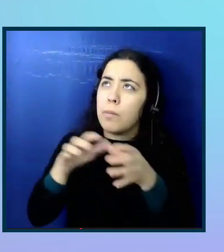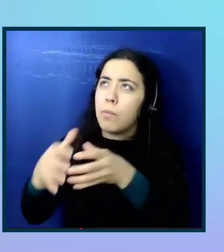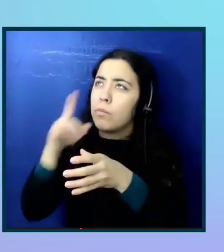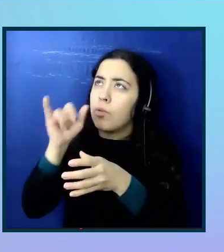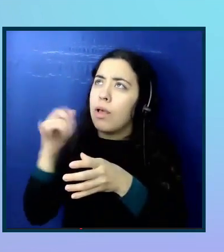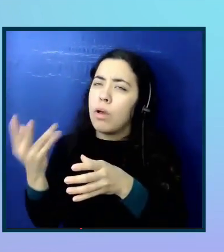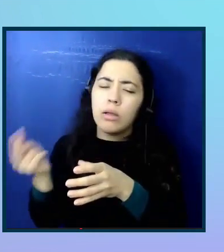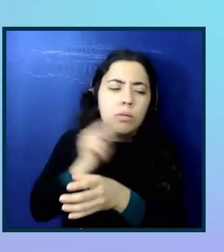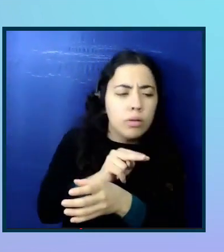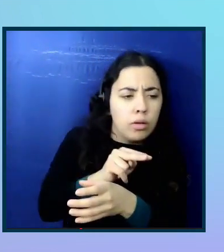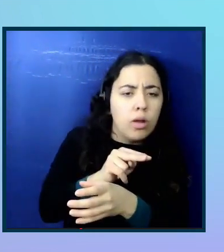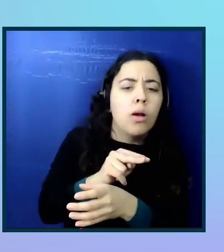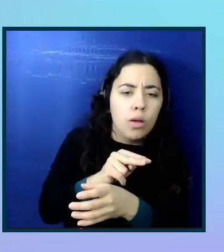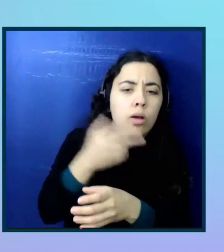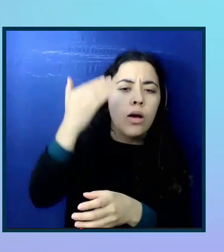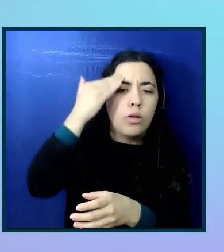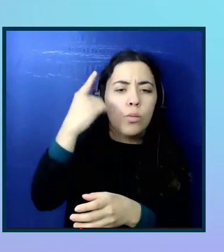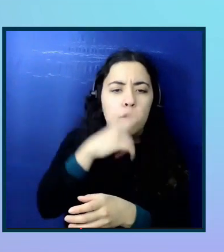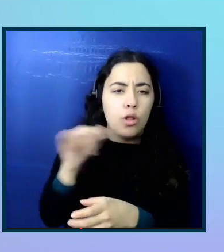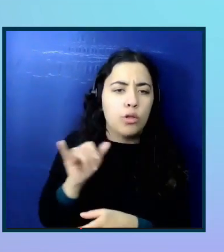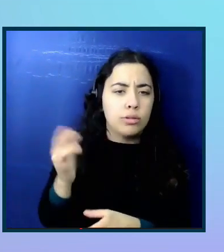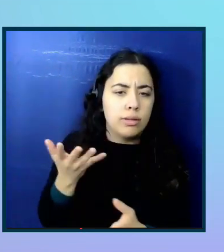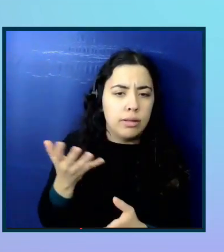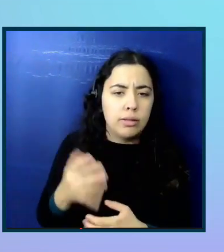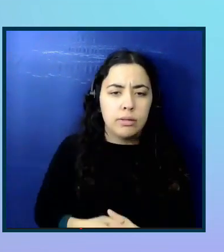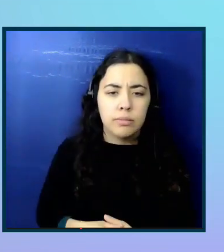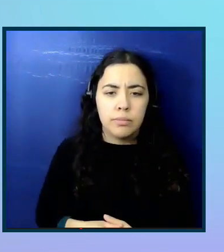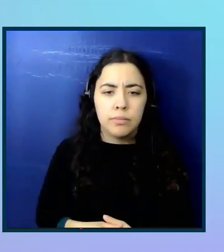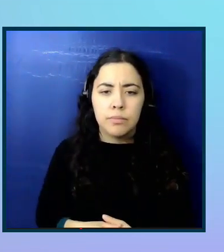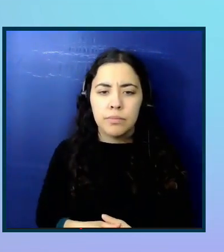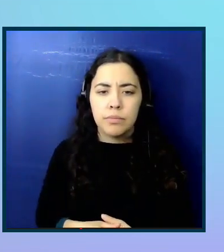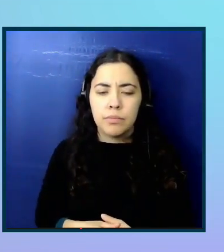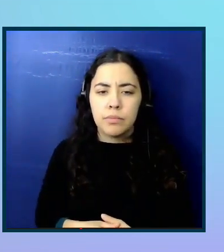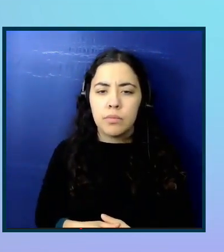and I have a screenshot of the document there. So, but I work